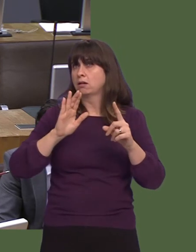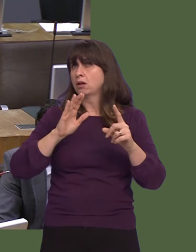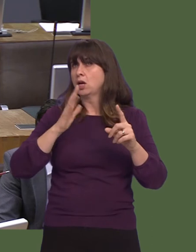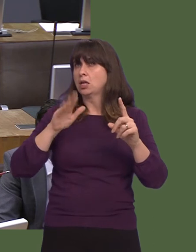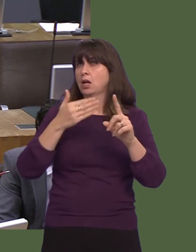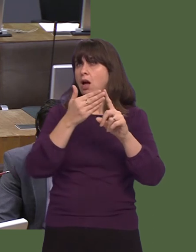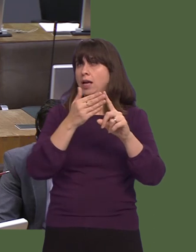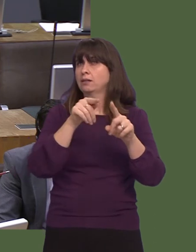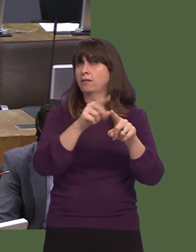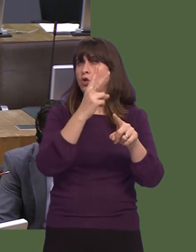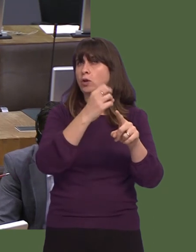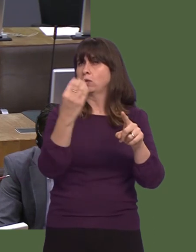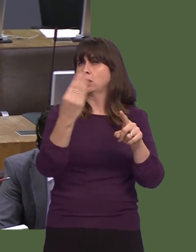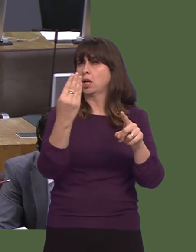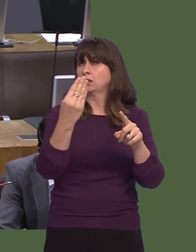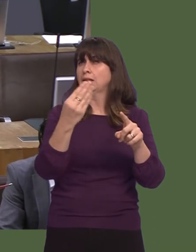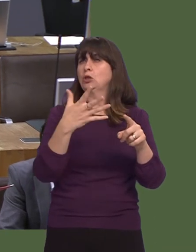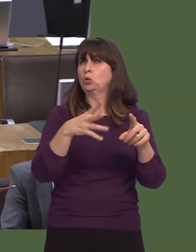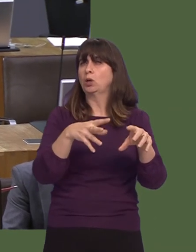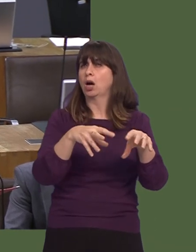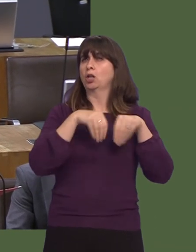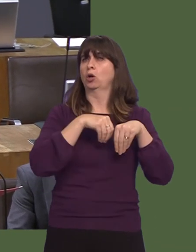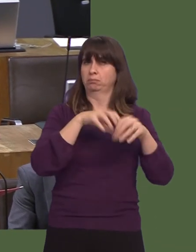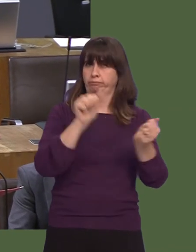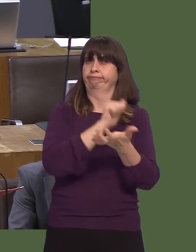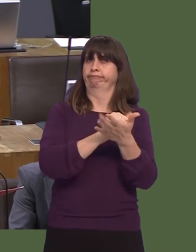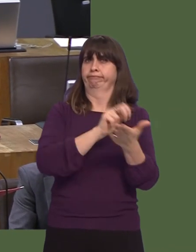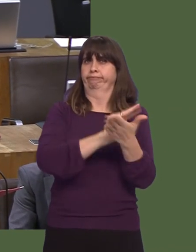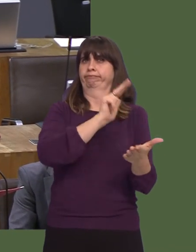ei hun. Mae e'n hollbwysig, wrth gwrs, fod cynlluniau gan awdurdodau lleol.